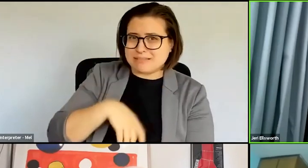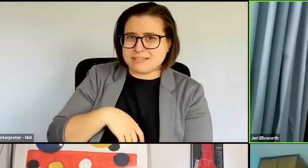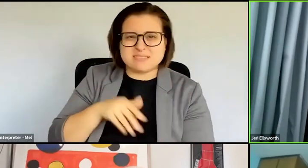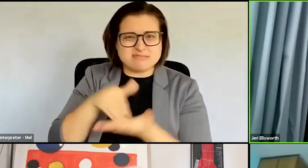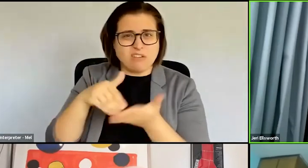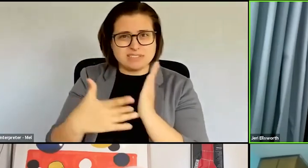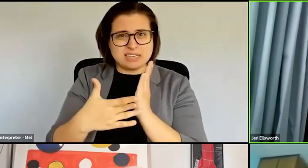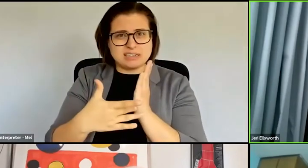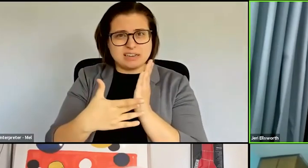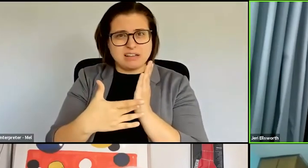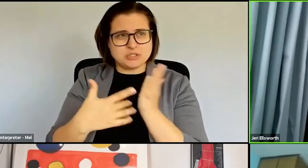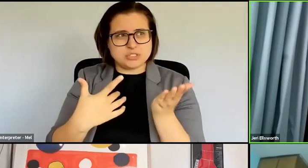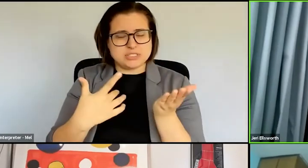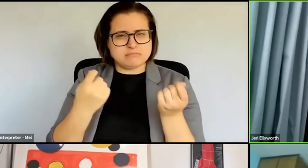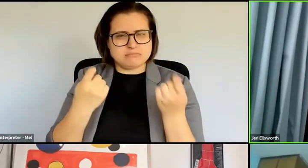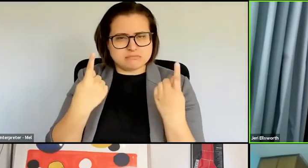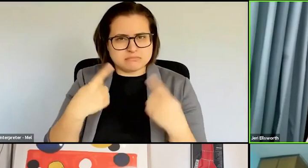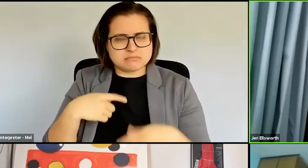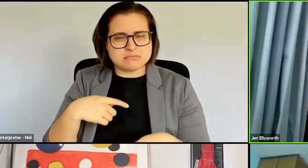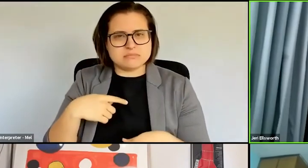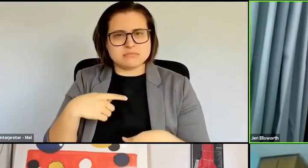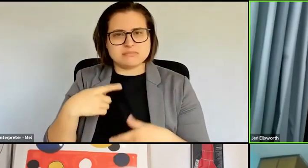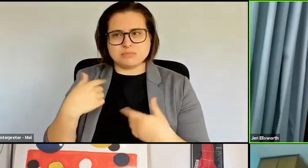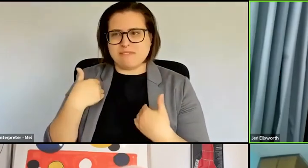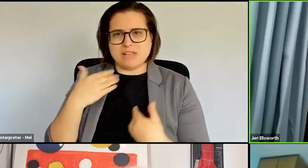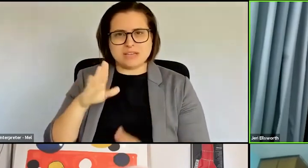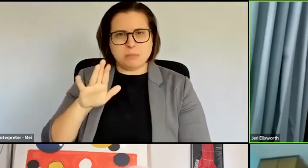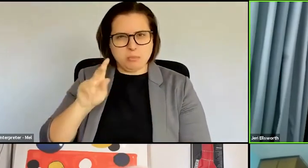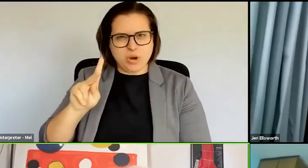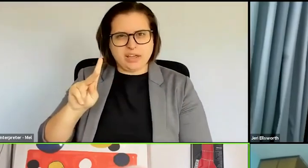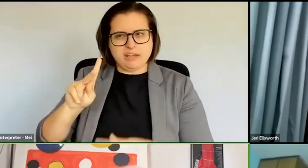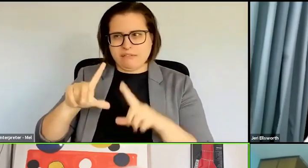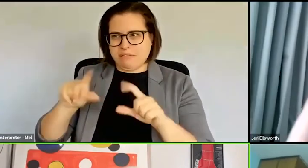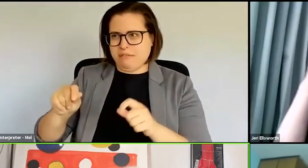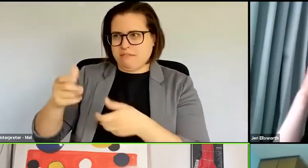around that we would actually be carrying like a brick phone around with us, or you know wearing